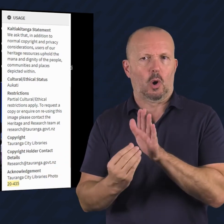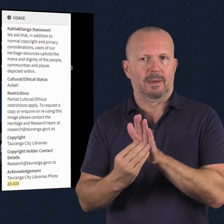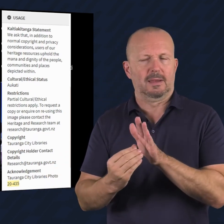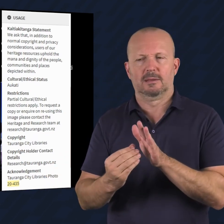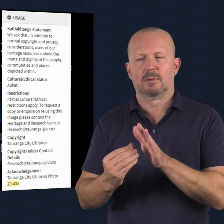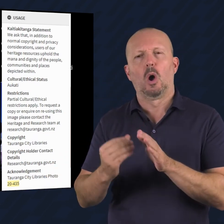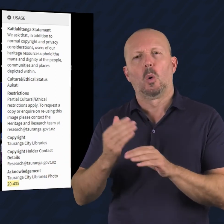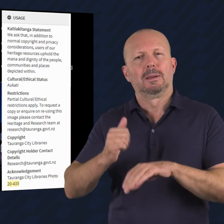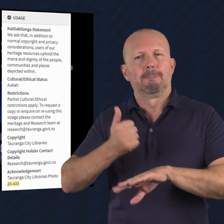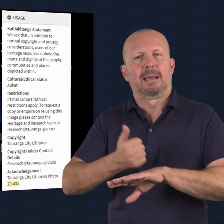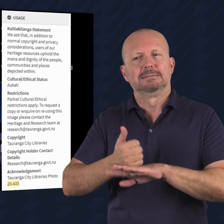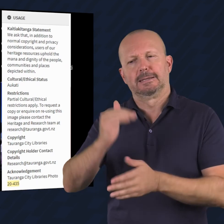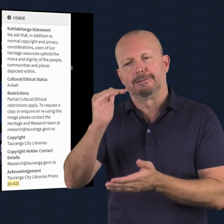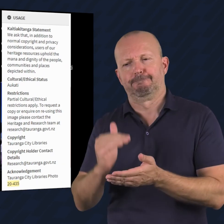enables us to do at an item level.